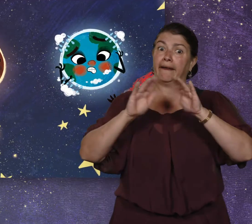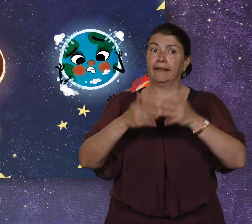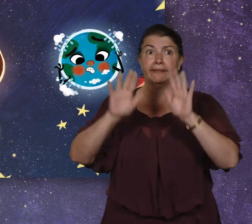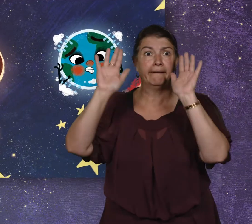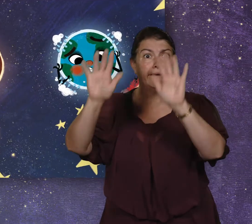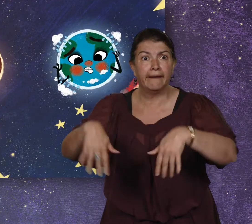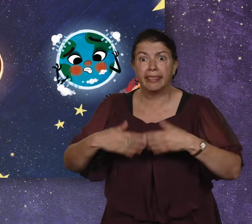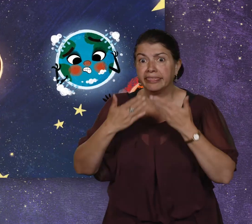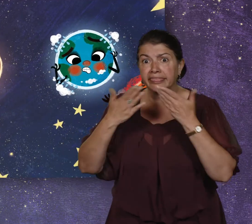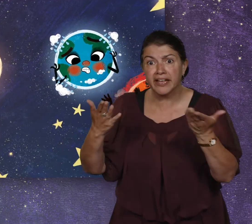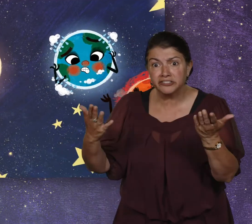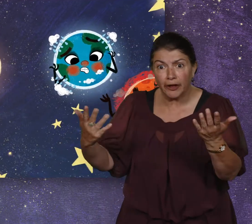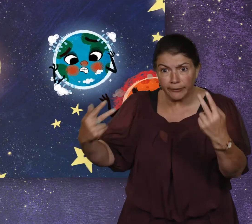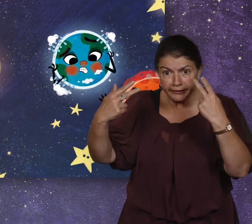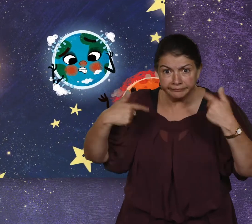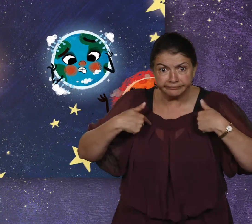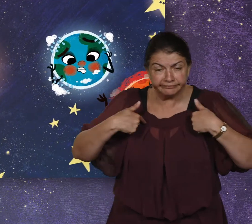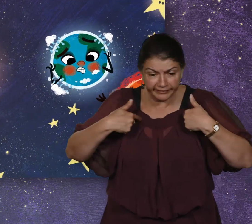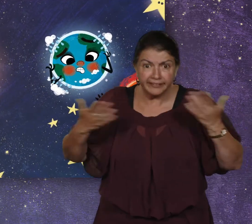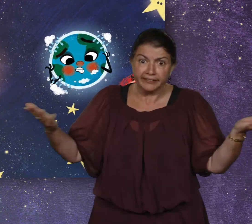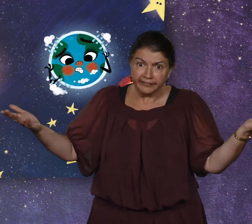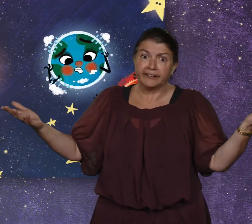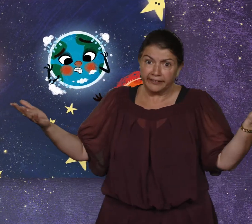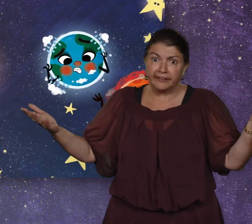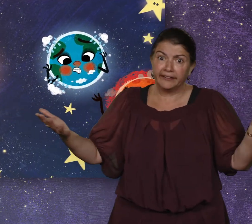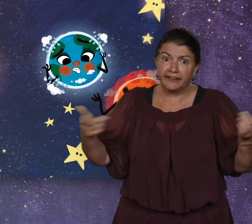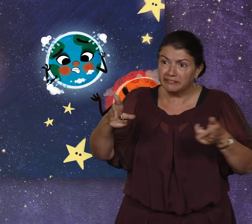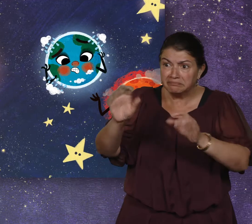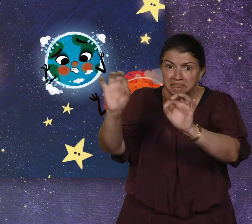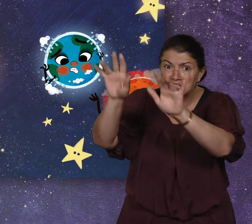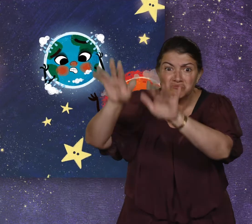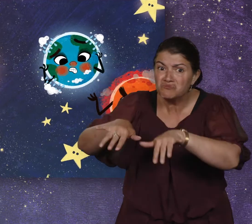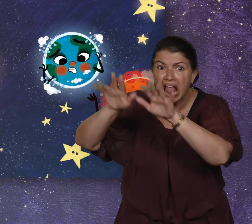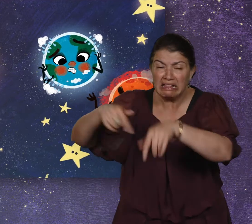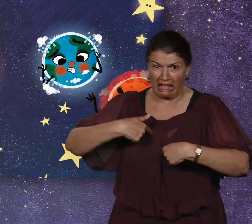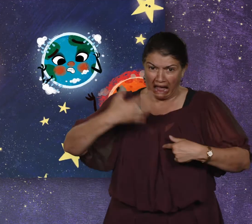Just be thankful, said Earth, that you haven't got rain.